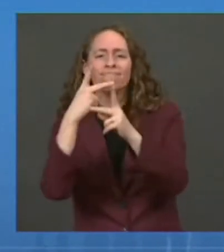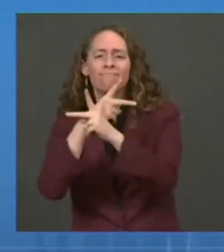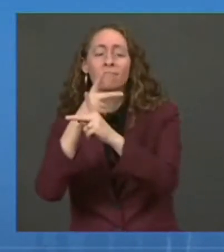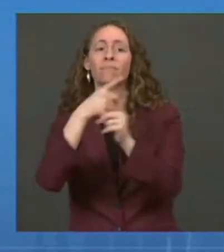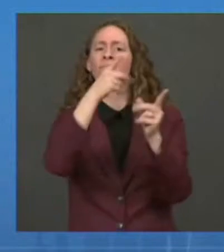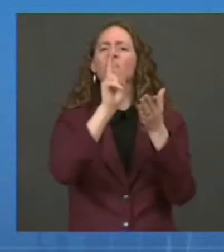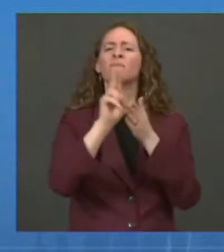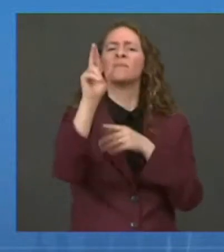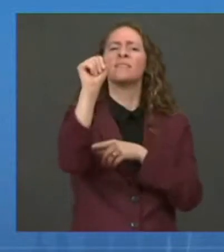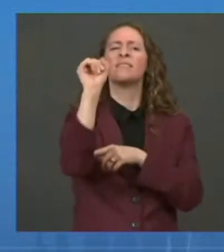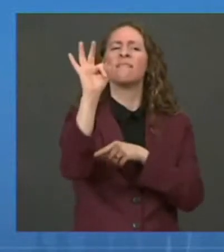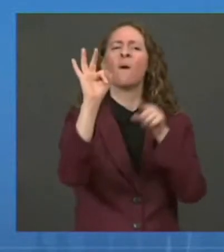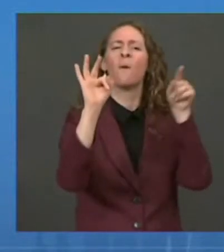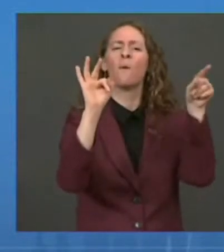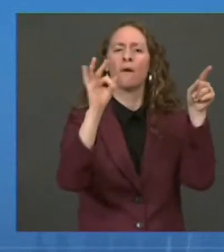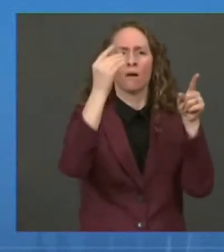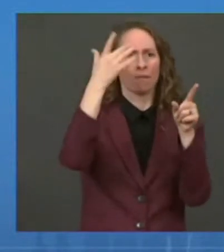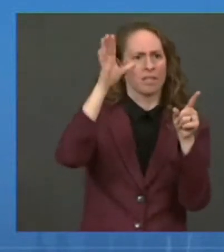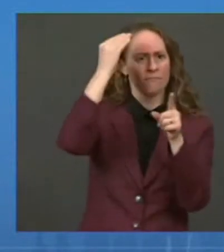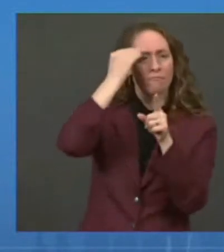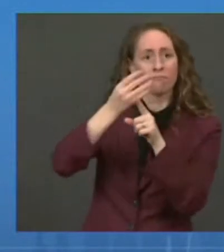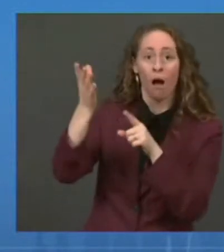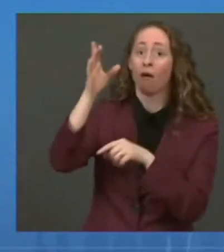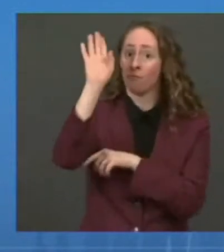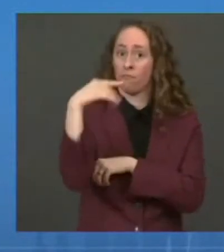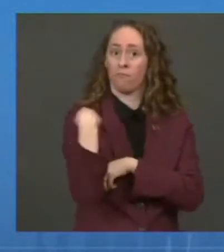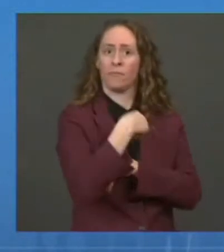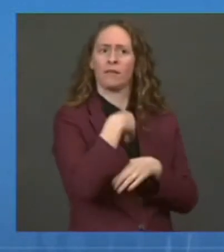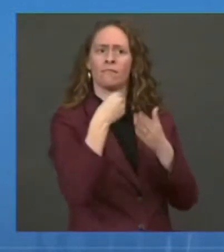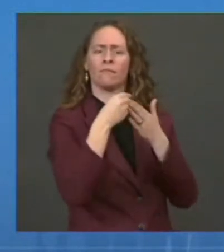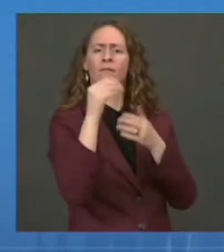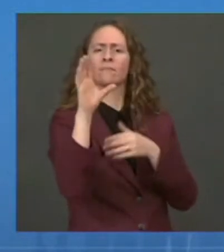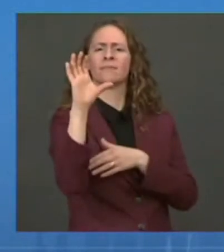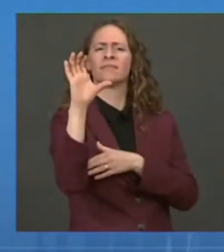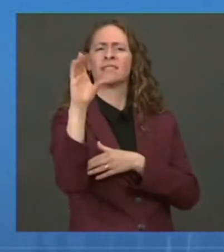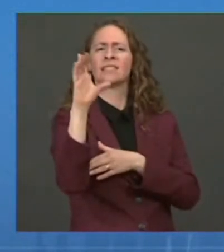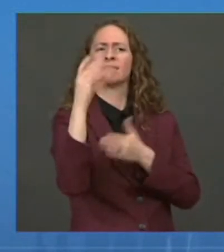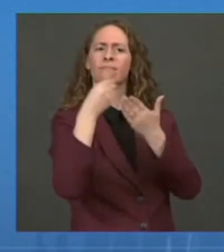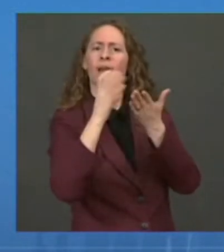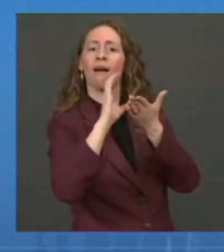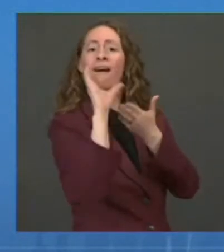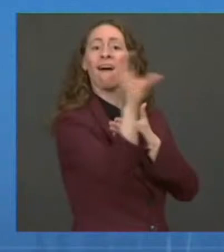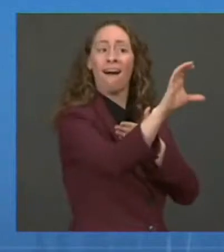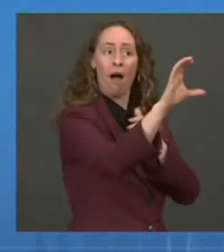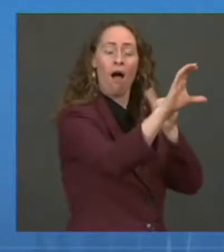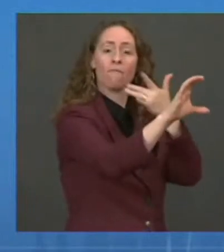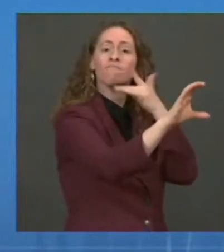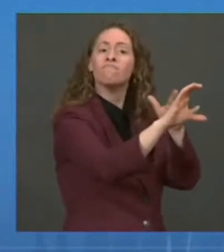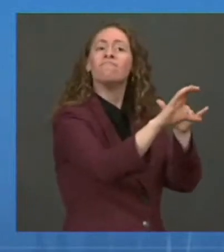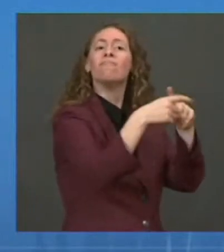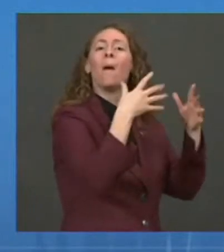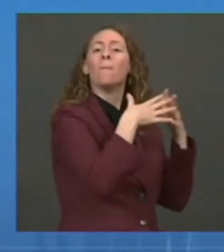THE UNIVERSITY OF CALIFORNIA SAN FRANCISCO A LAB THAT IS